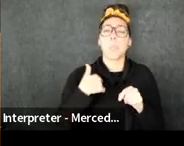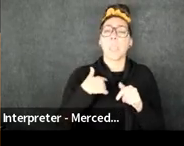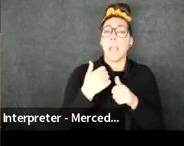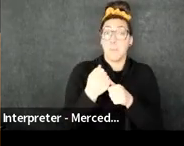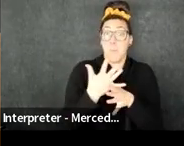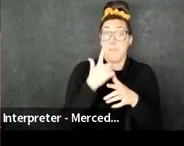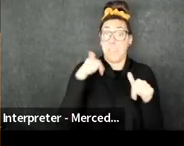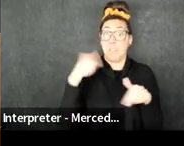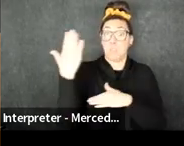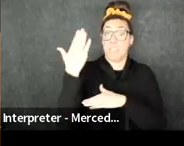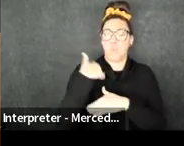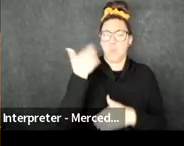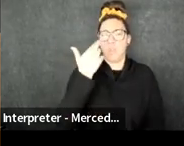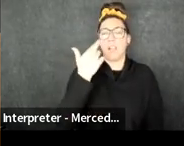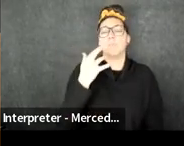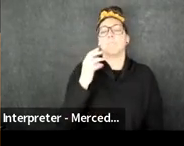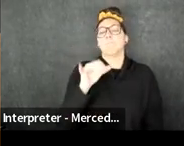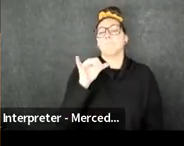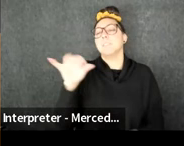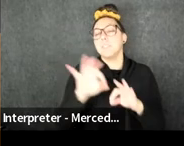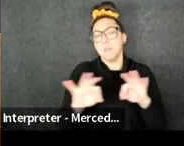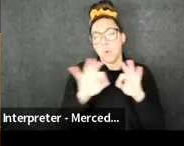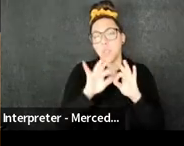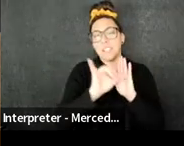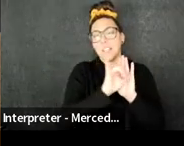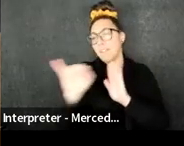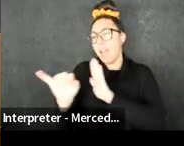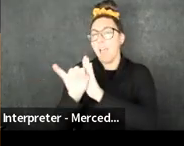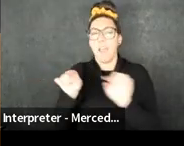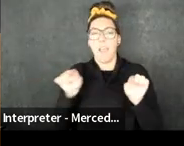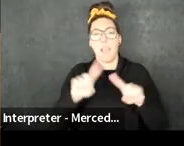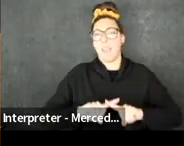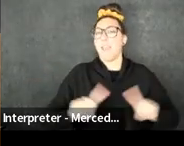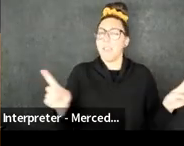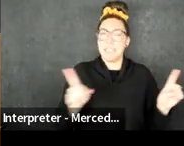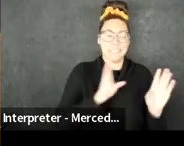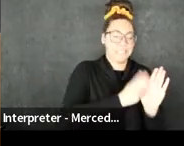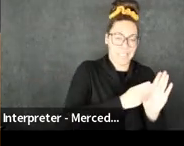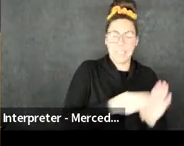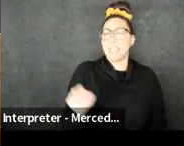We realize the importance of identifying the difference between psych and MSW interns.